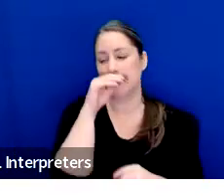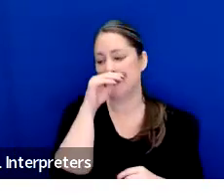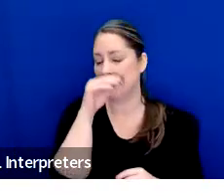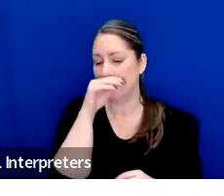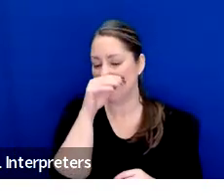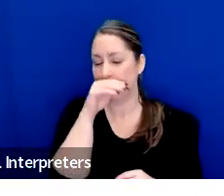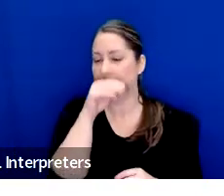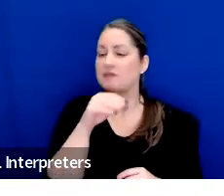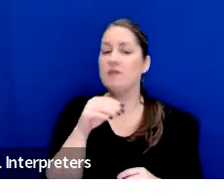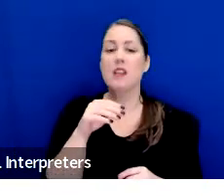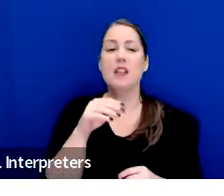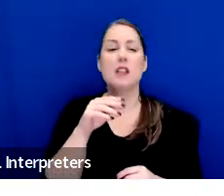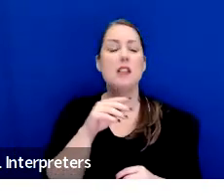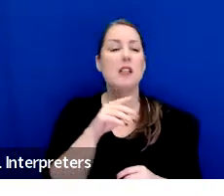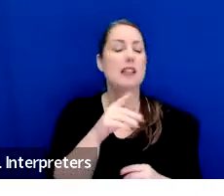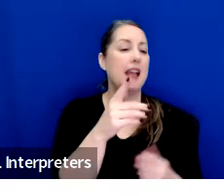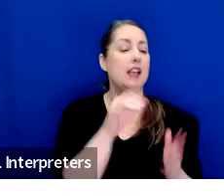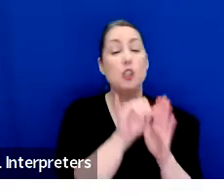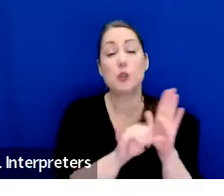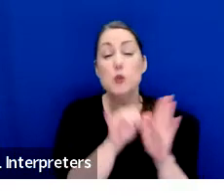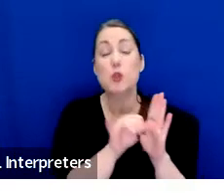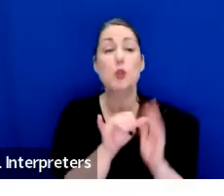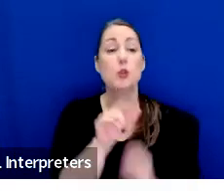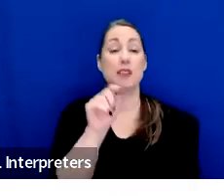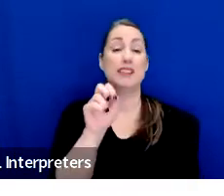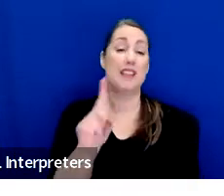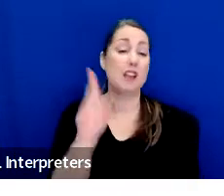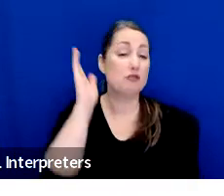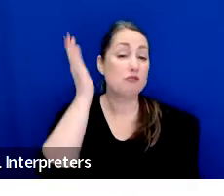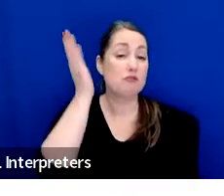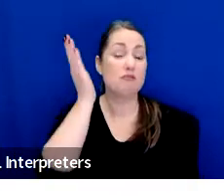websites, YouTube videos, TEDTalks, that kind of thing into my course.